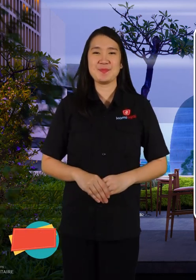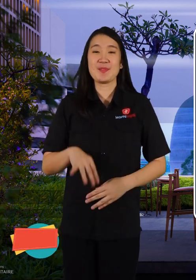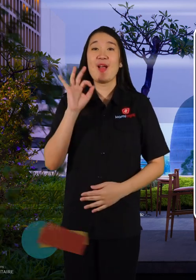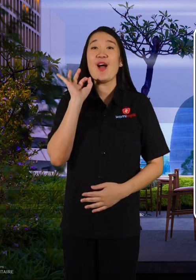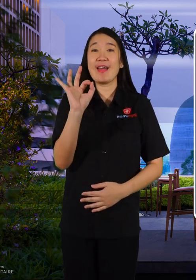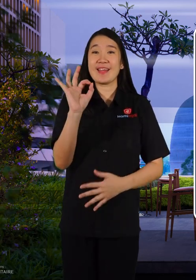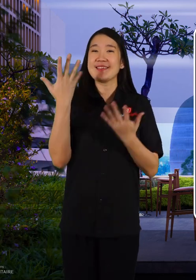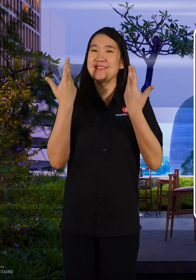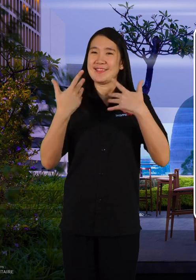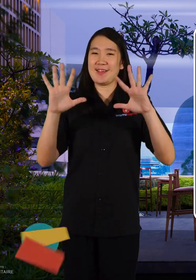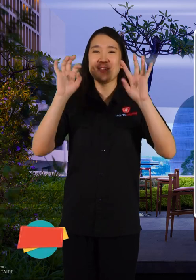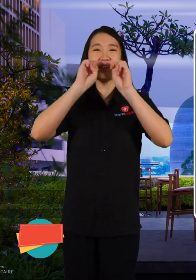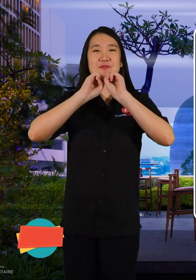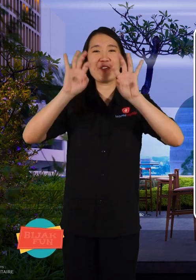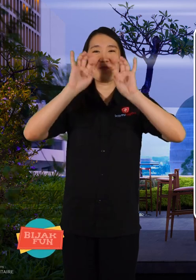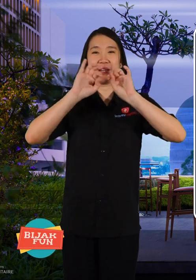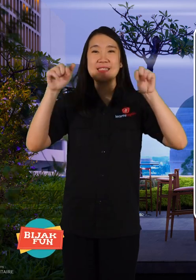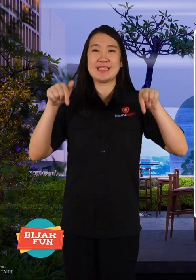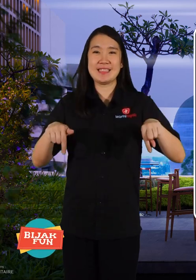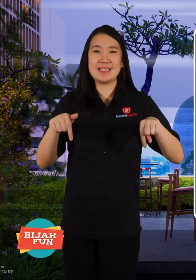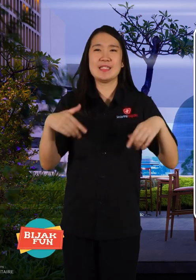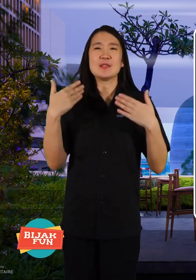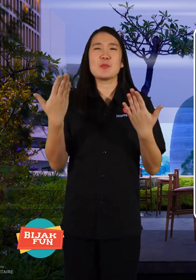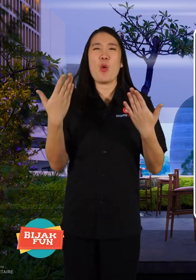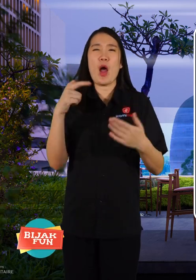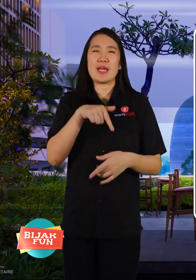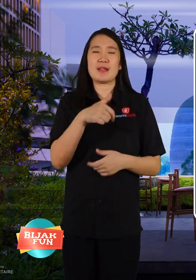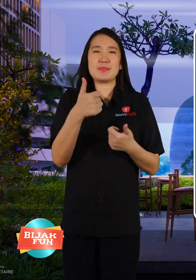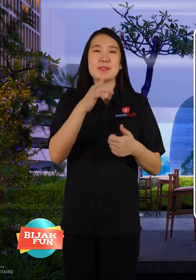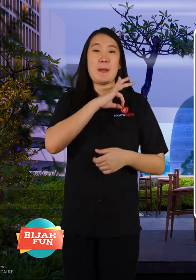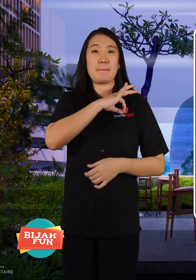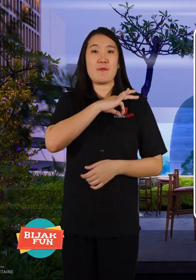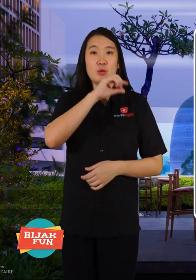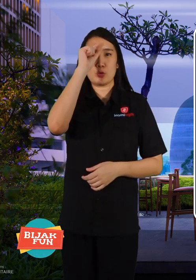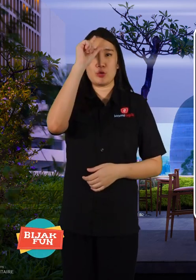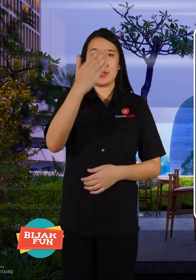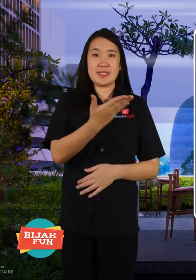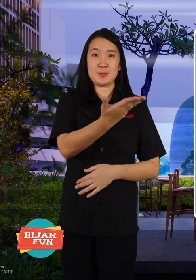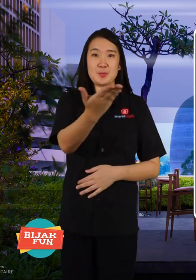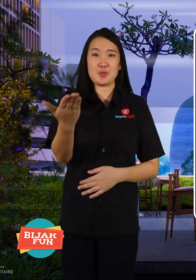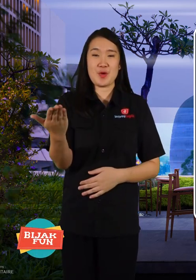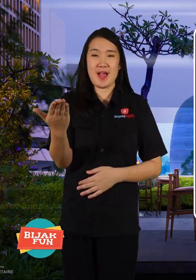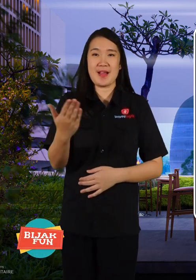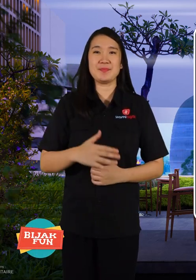Ok finished today's information, hope this is useful for all.